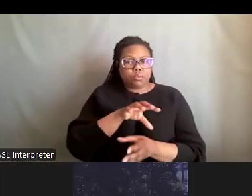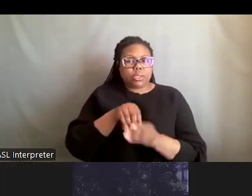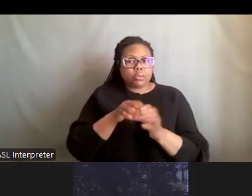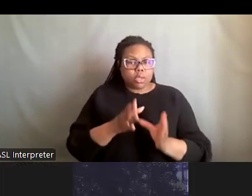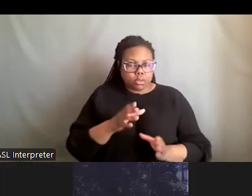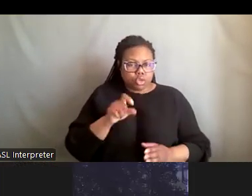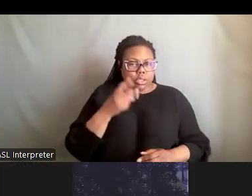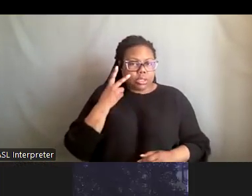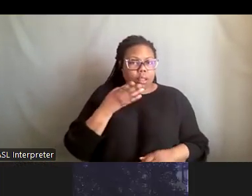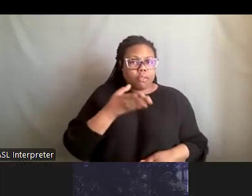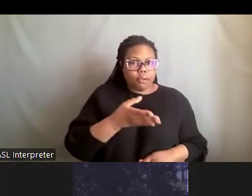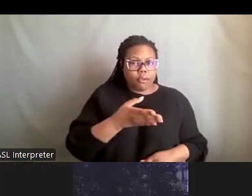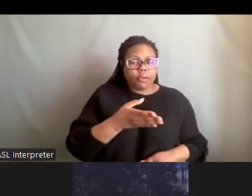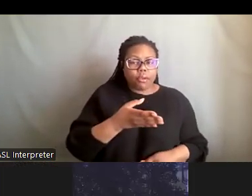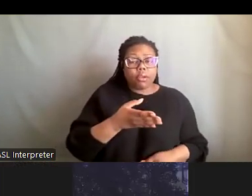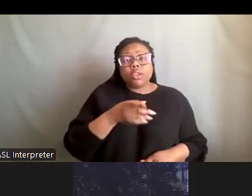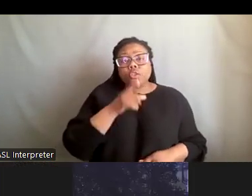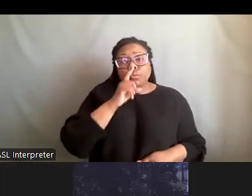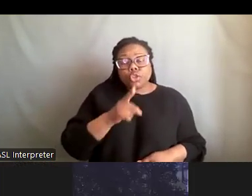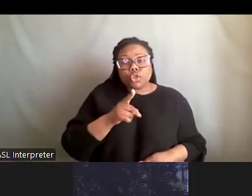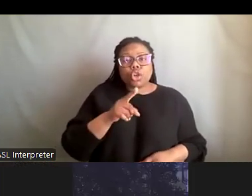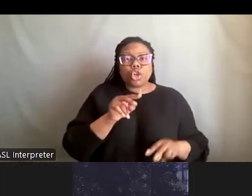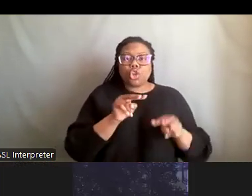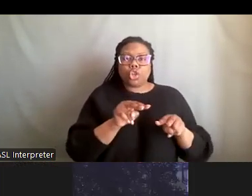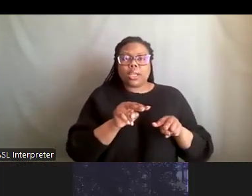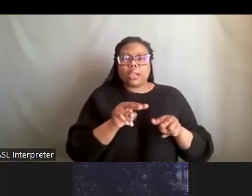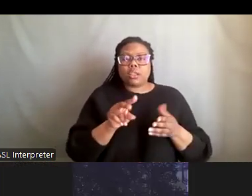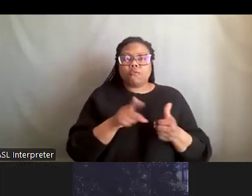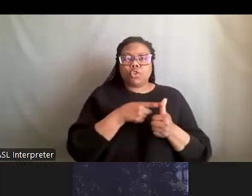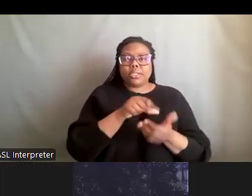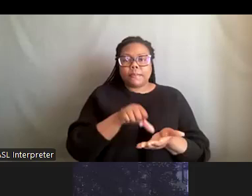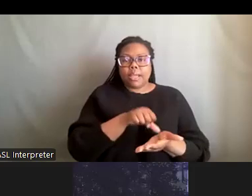appear on the first page of participants.